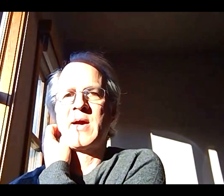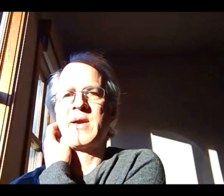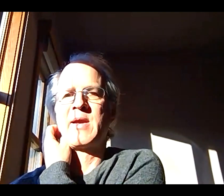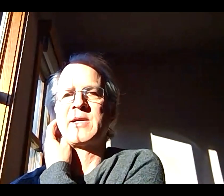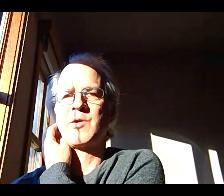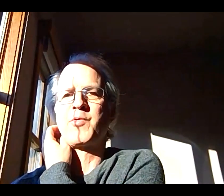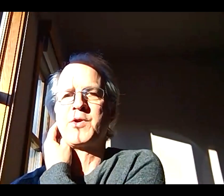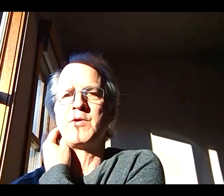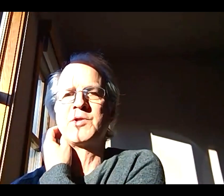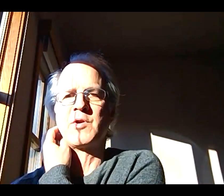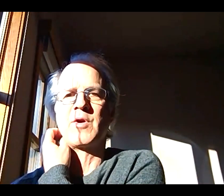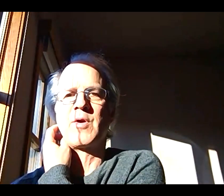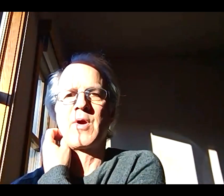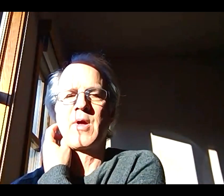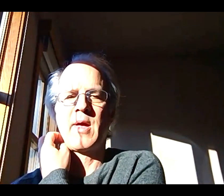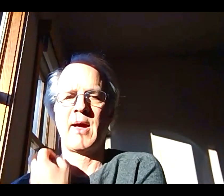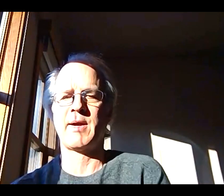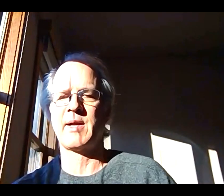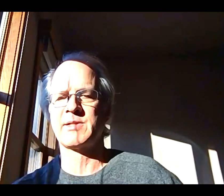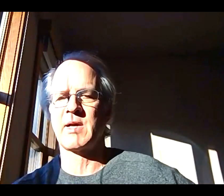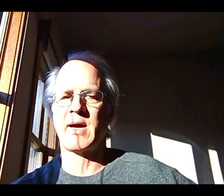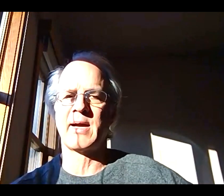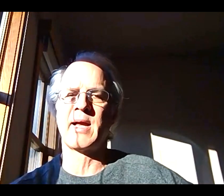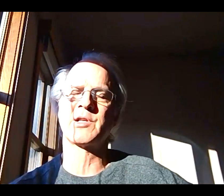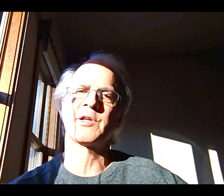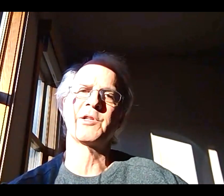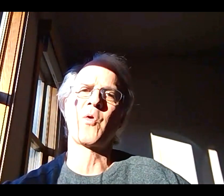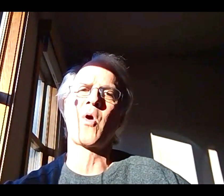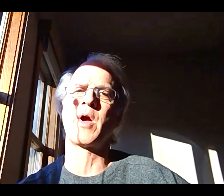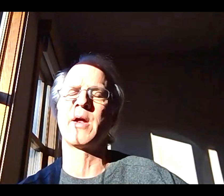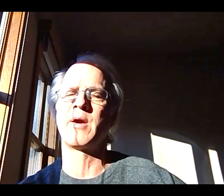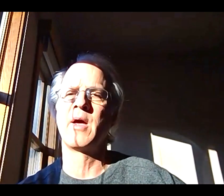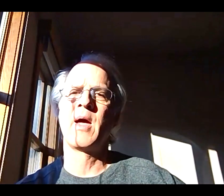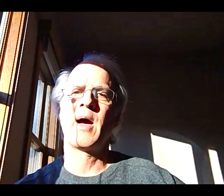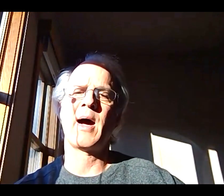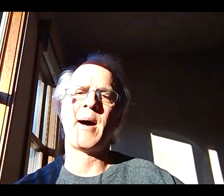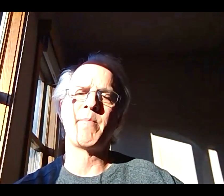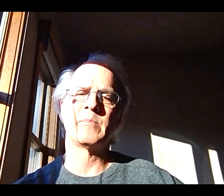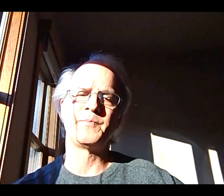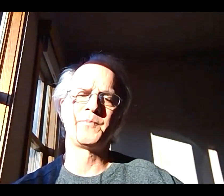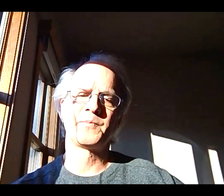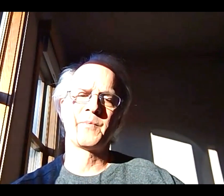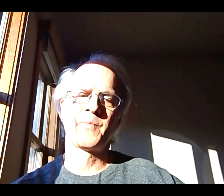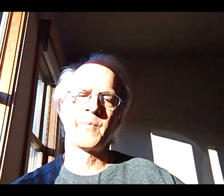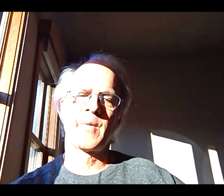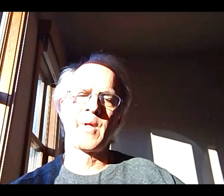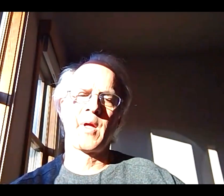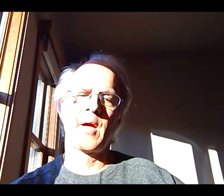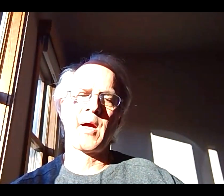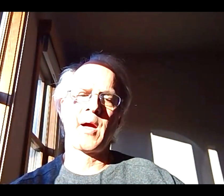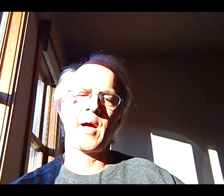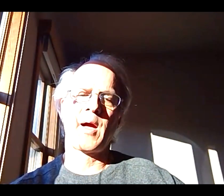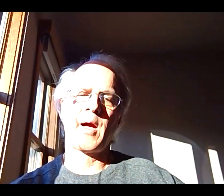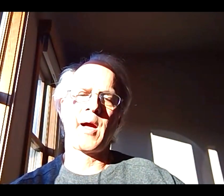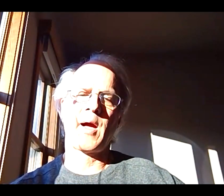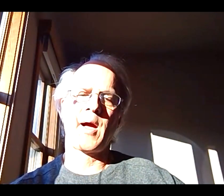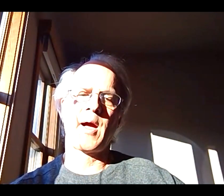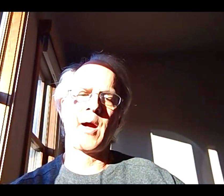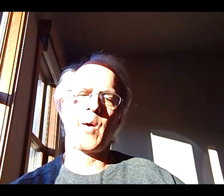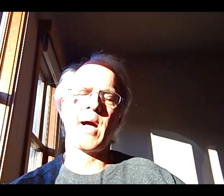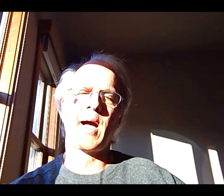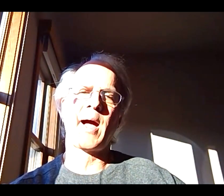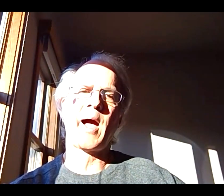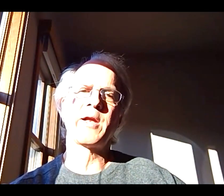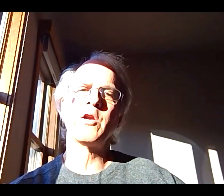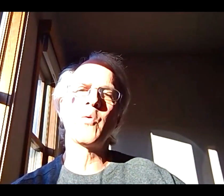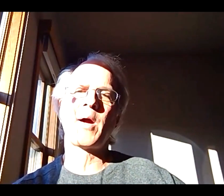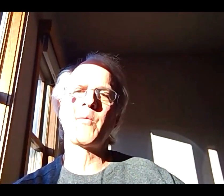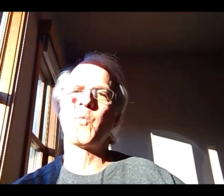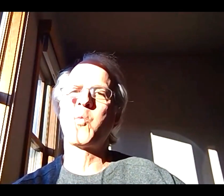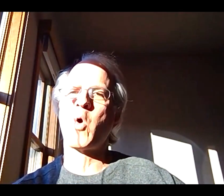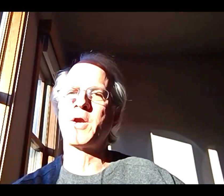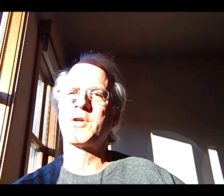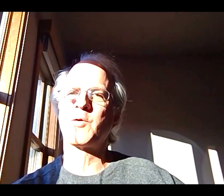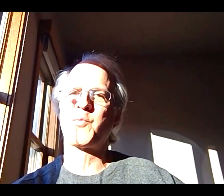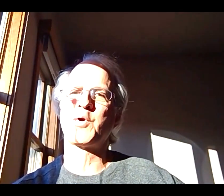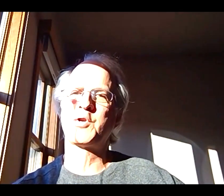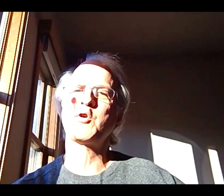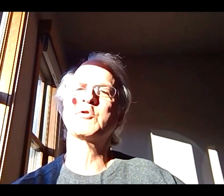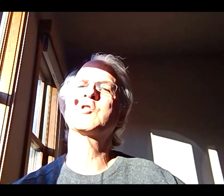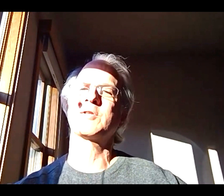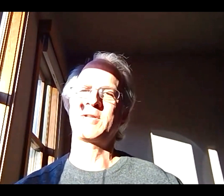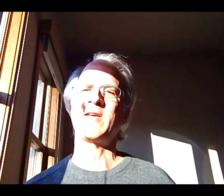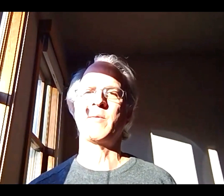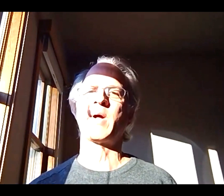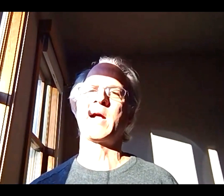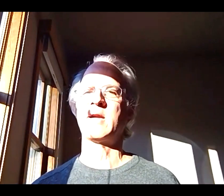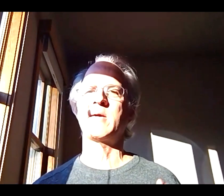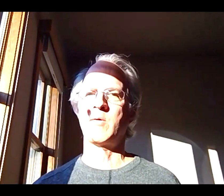and as a producer and, as I guess, a historian, I knew I wanted to produce Deevy, but I